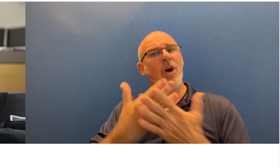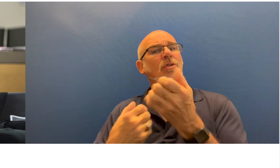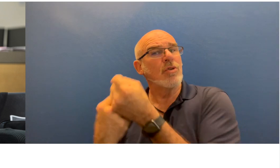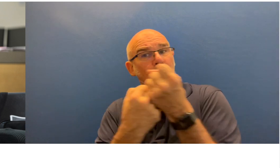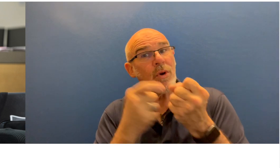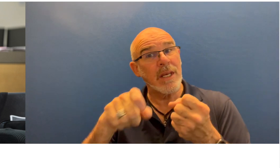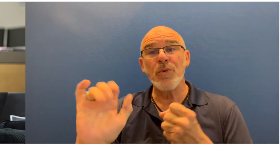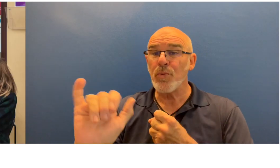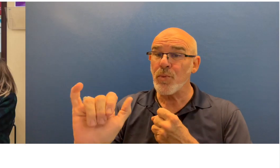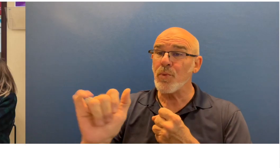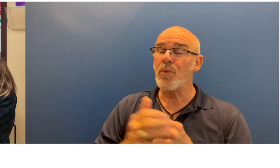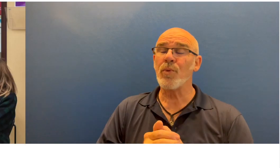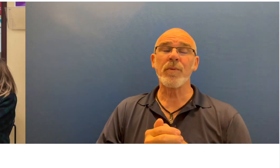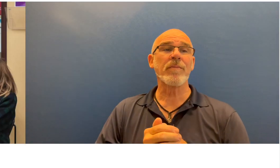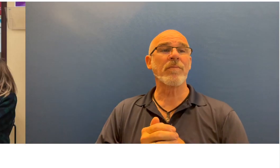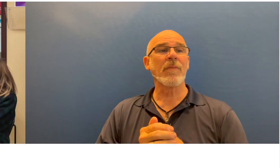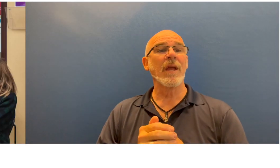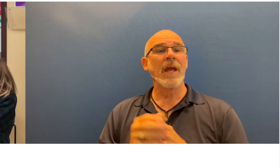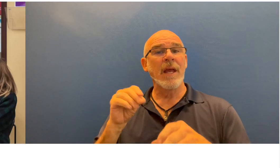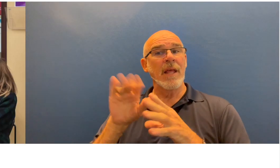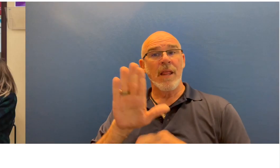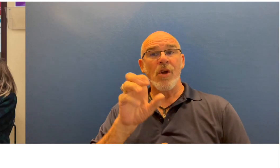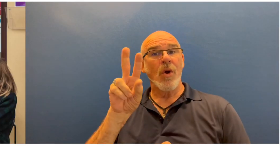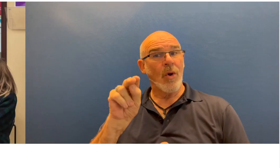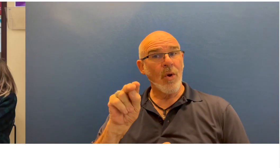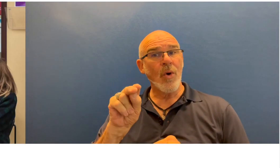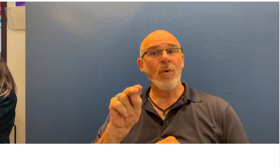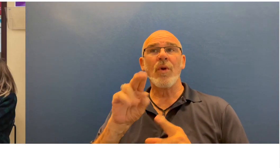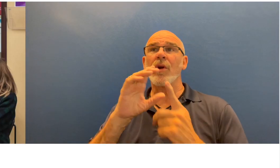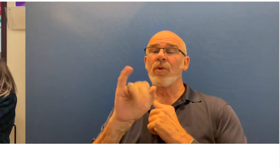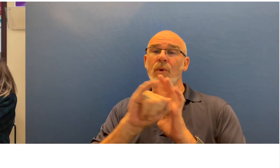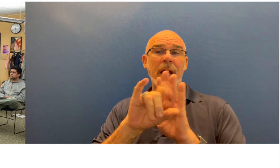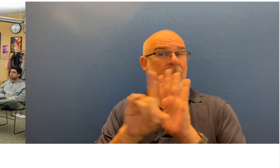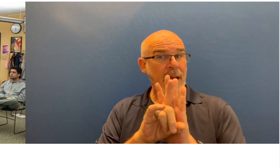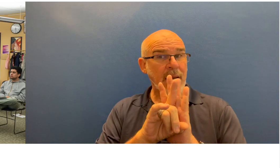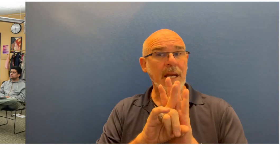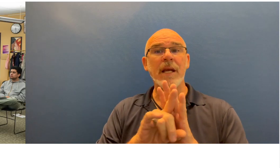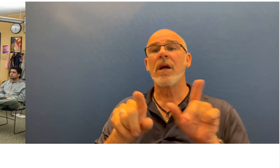within their own cultural identity, and be able to explore that.